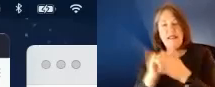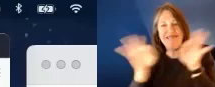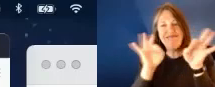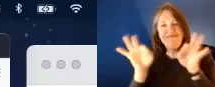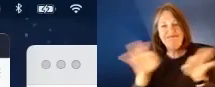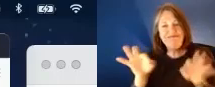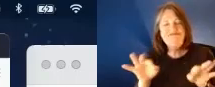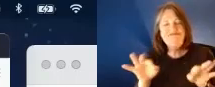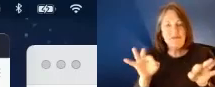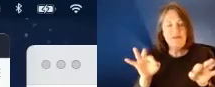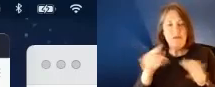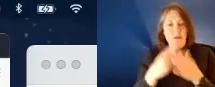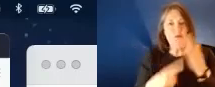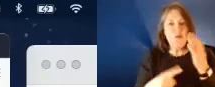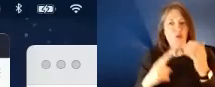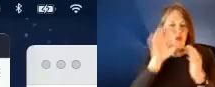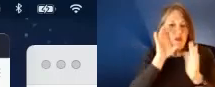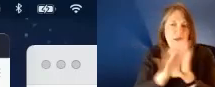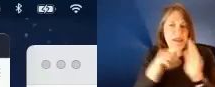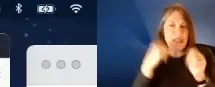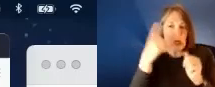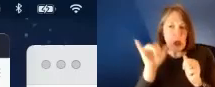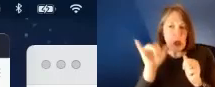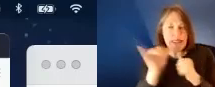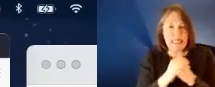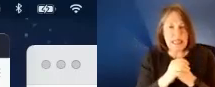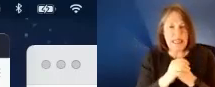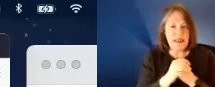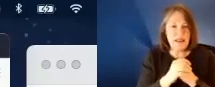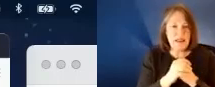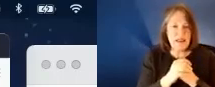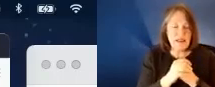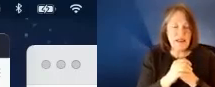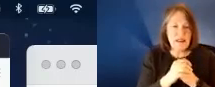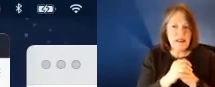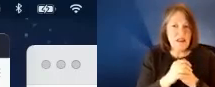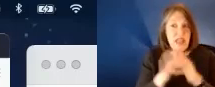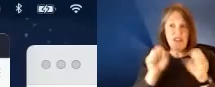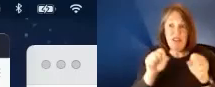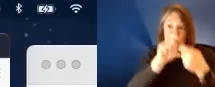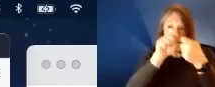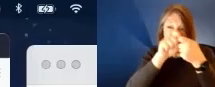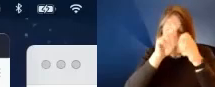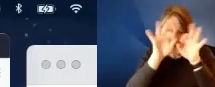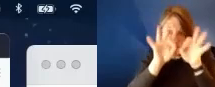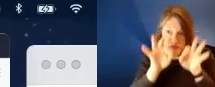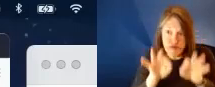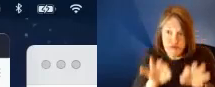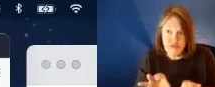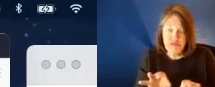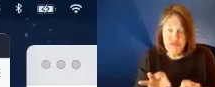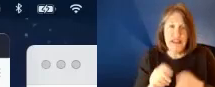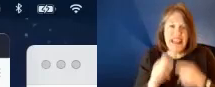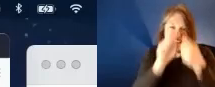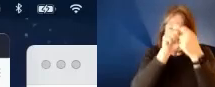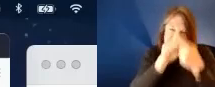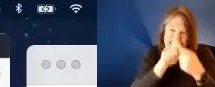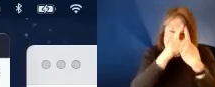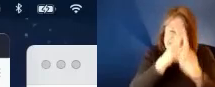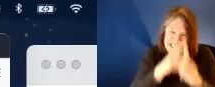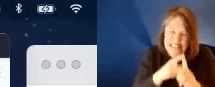06:59:45 And make it as detailed and as concise as you possibly can. This makes the